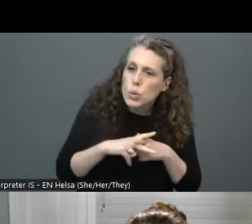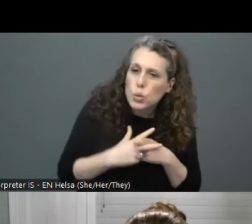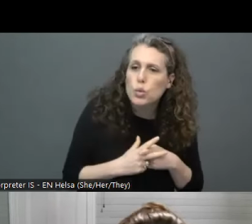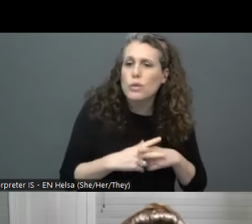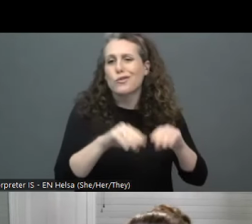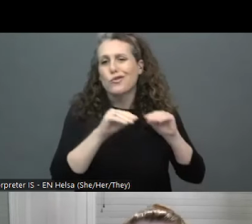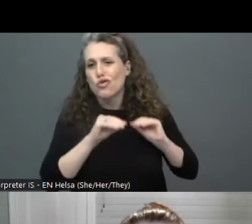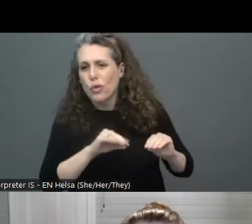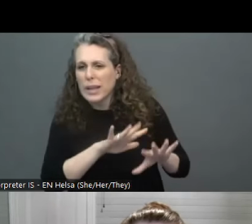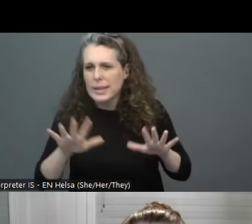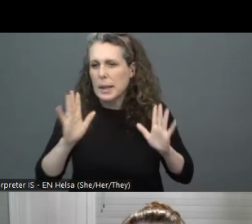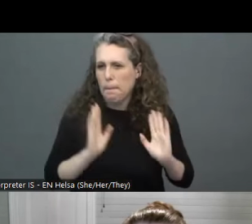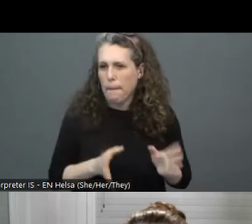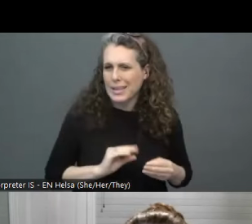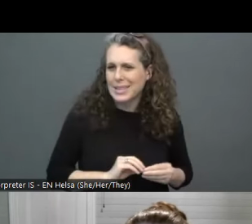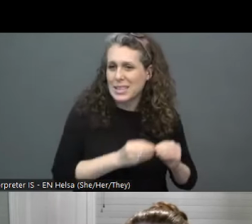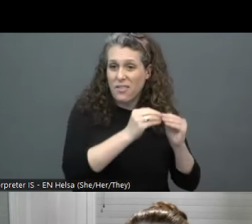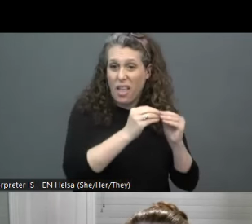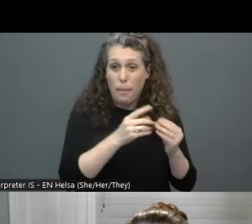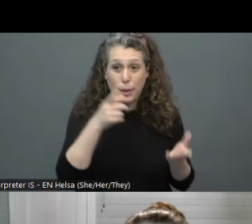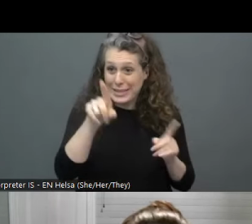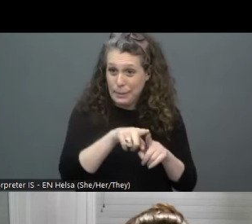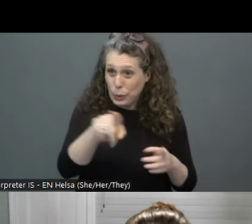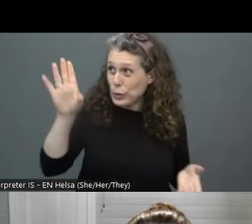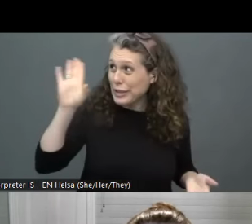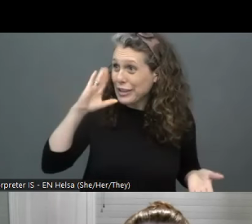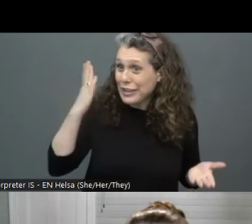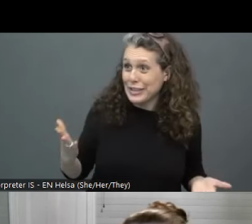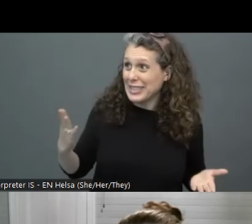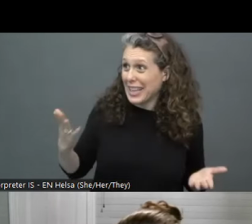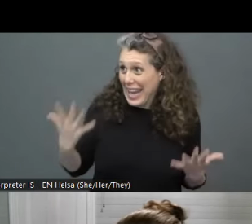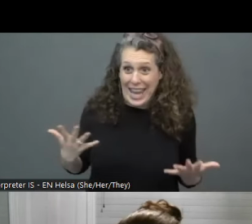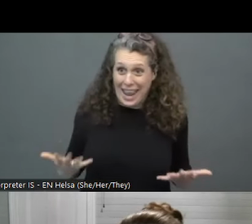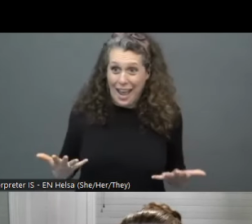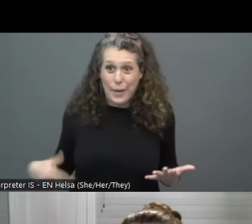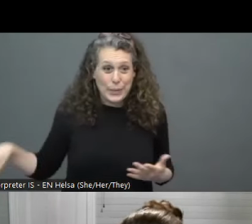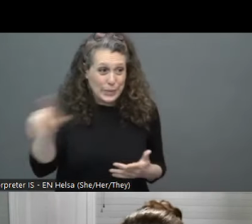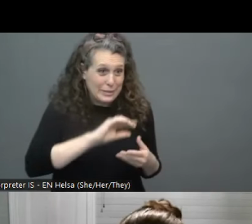we have heard today that is already underway. It is being produced and so in many ways we're